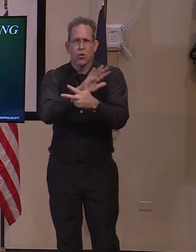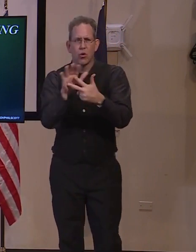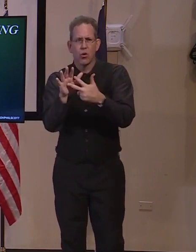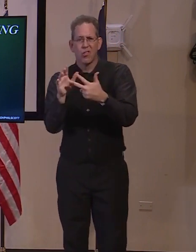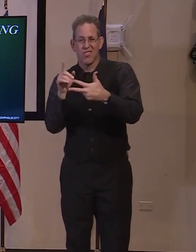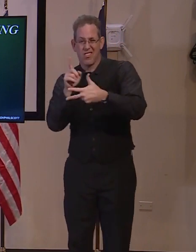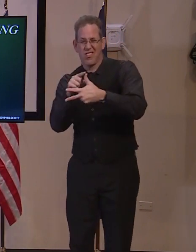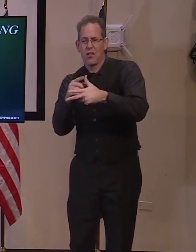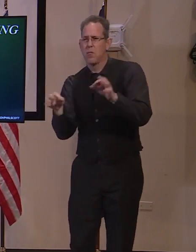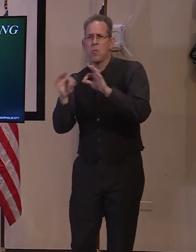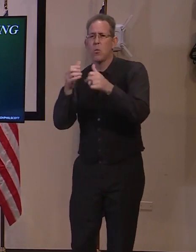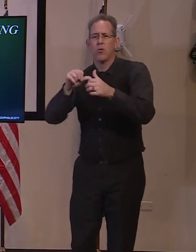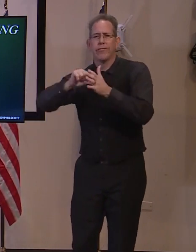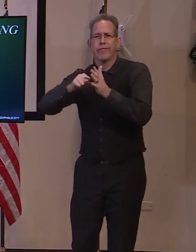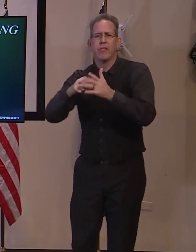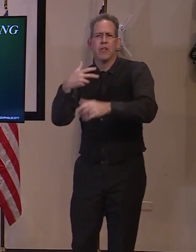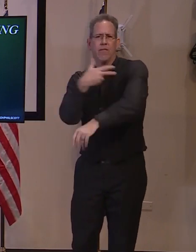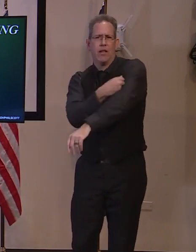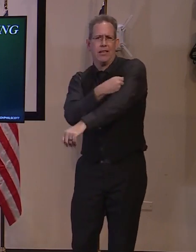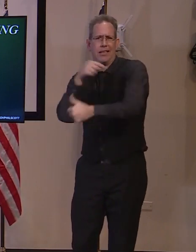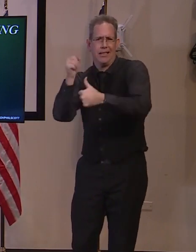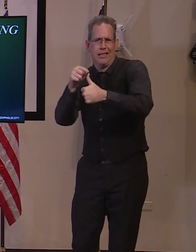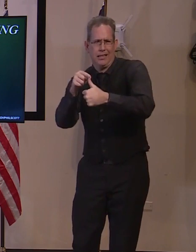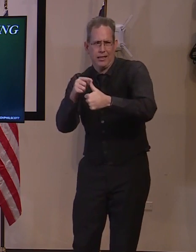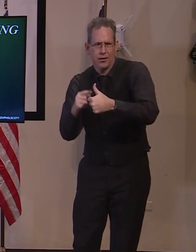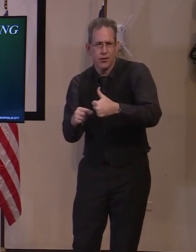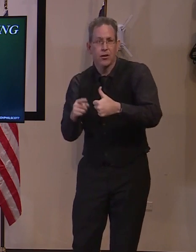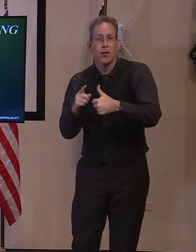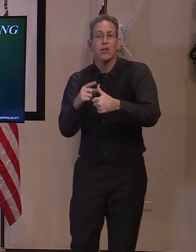and older school population. More than 75% of the students are now fully